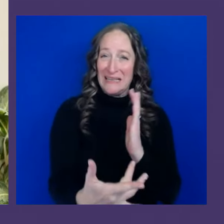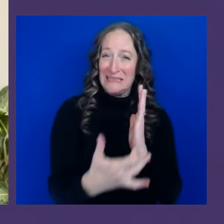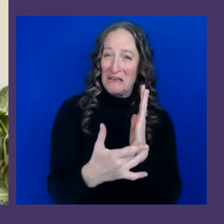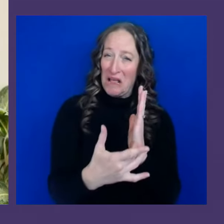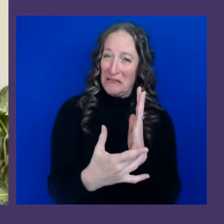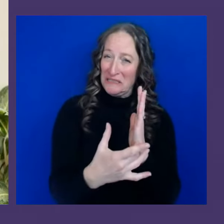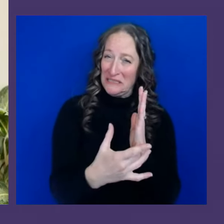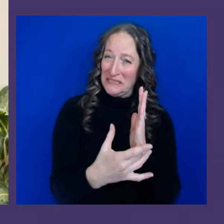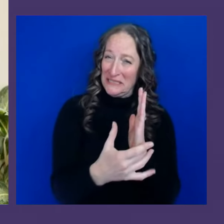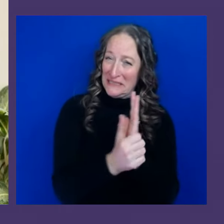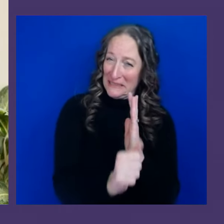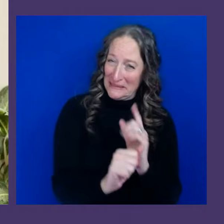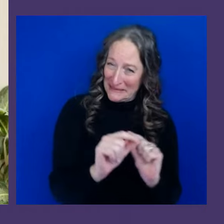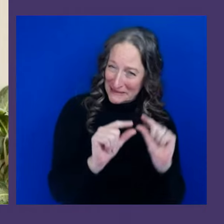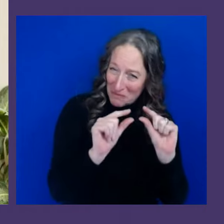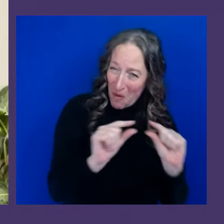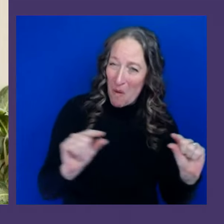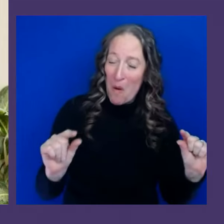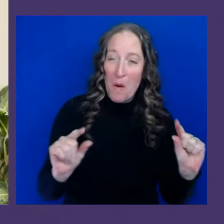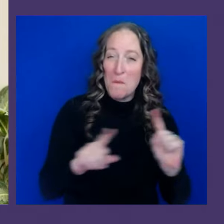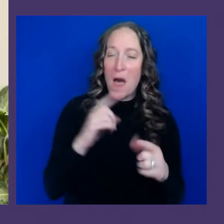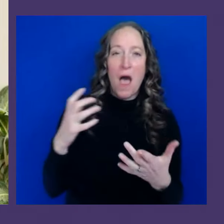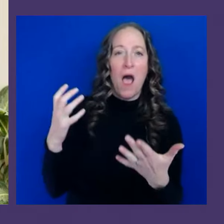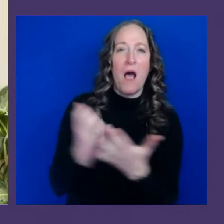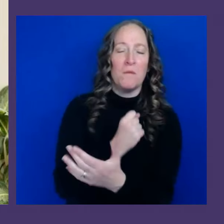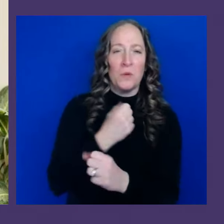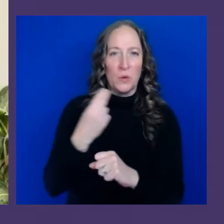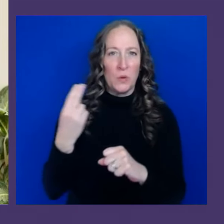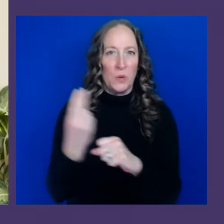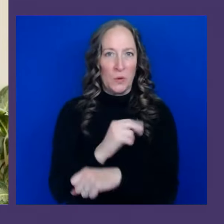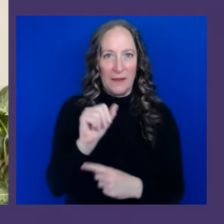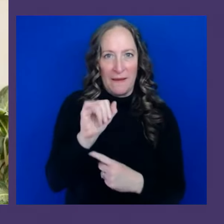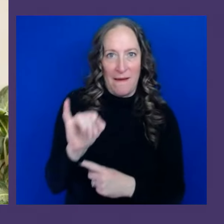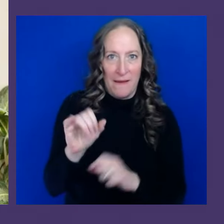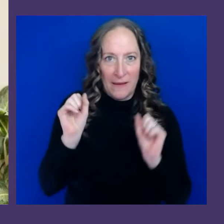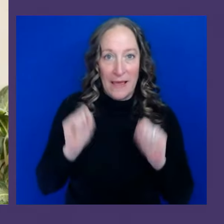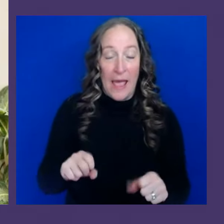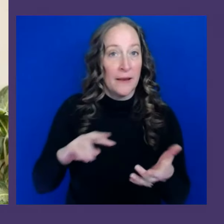can take advantage of AI. They will save a lot of time and they will